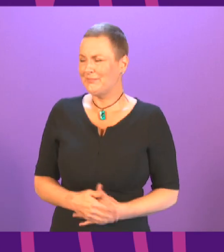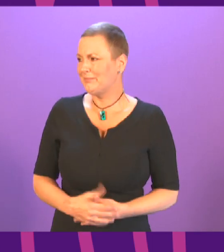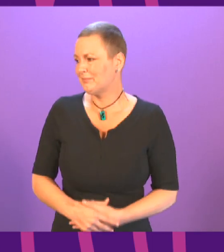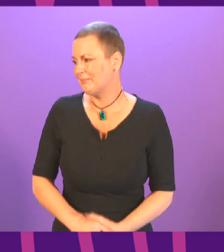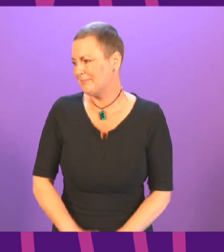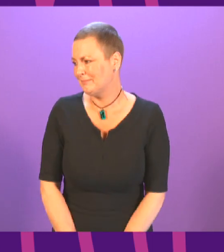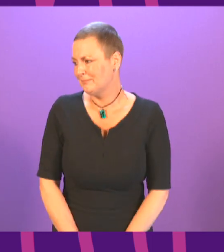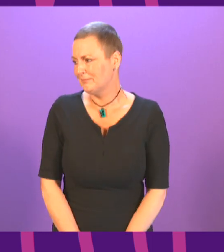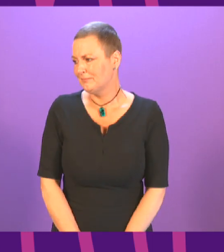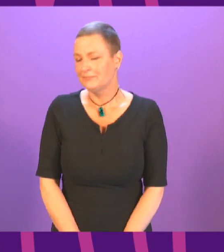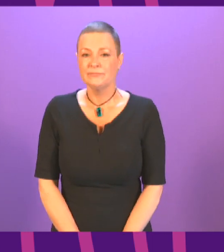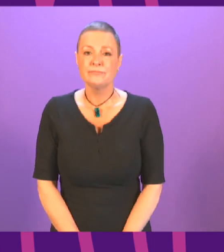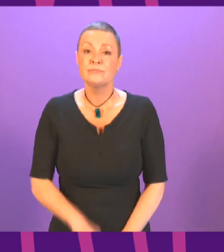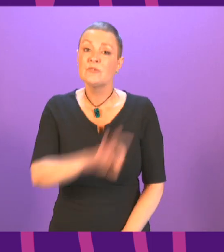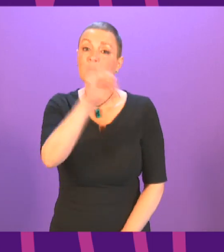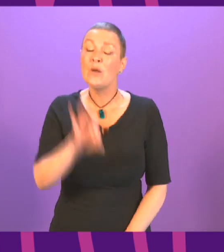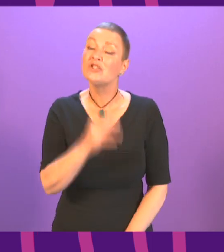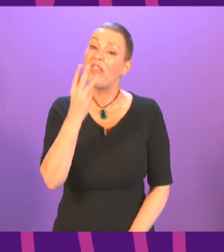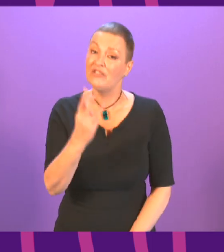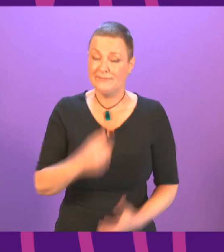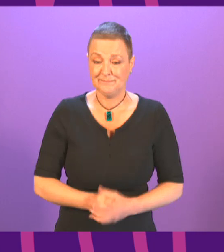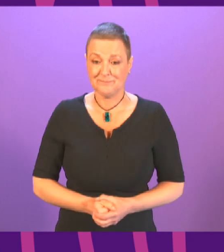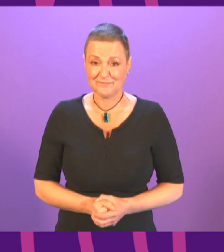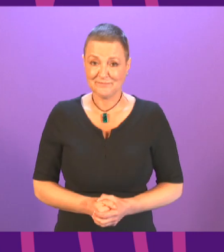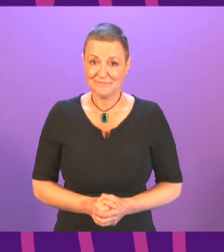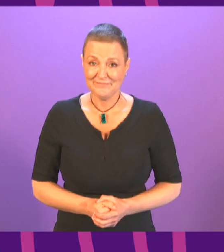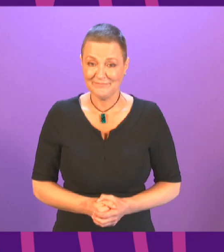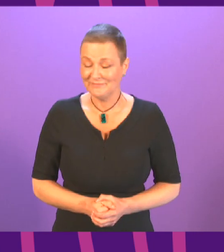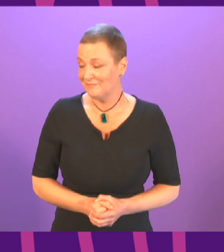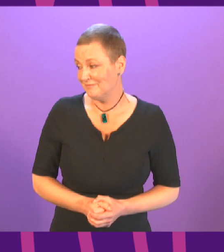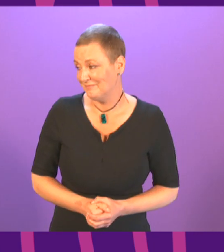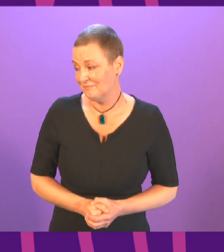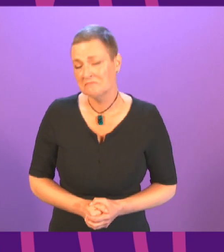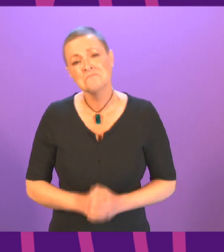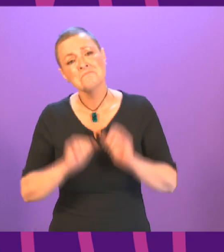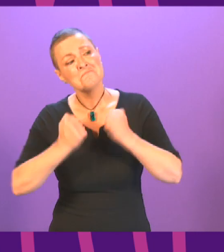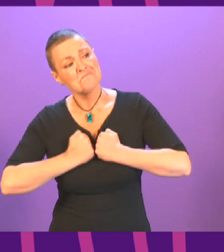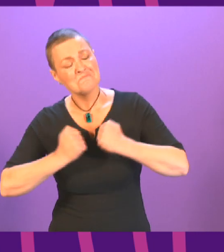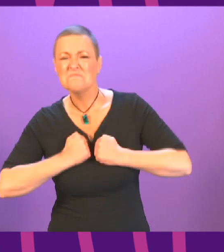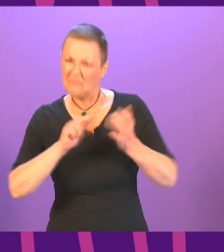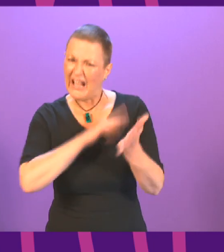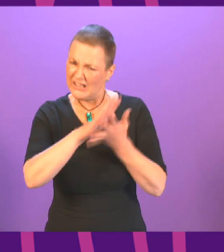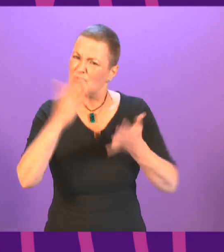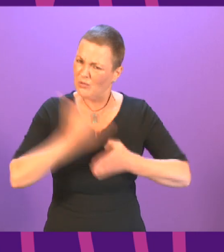3. Alison Johnstone (Lothian) (Green): Our national health service workers deserve